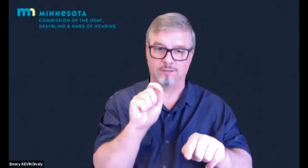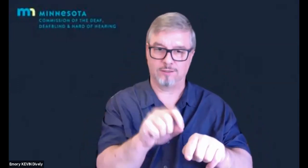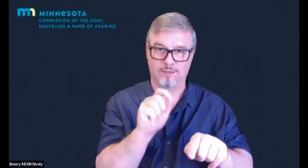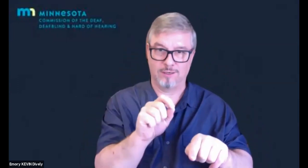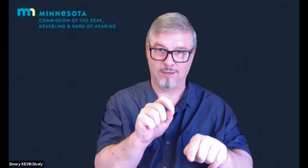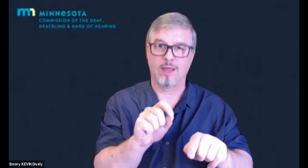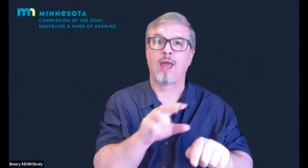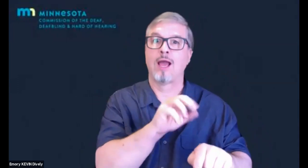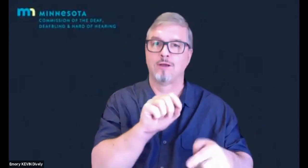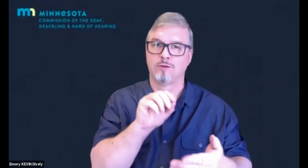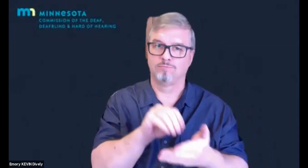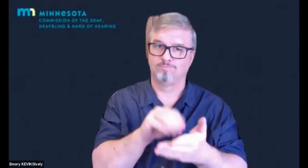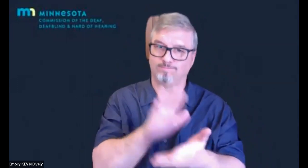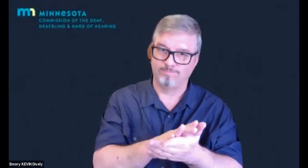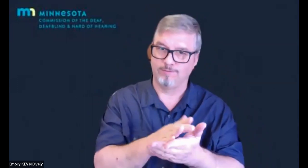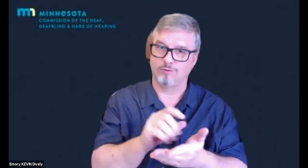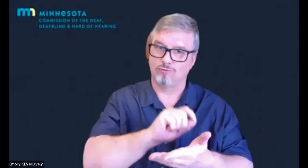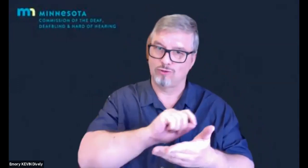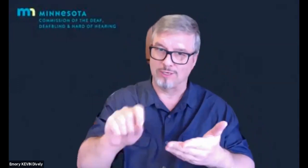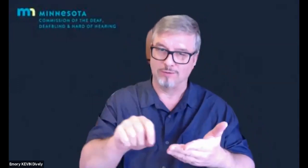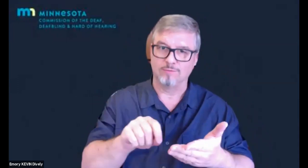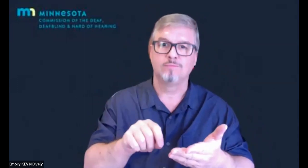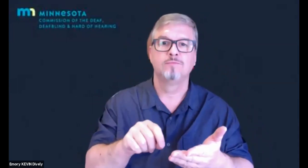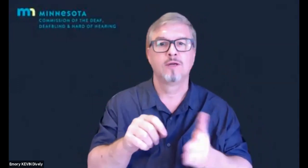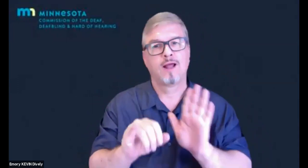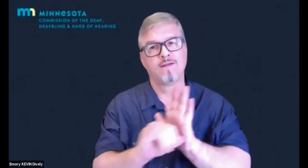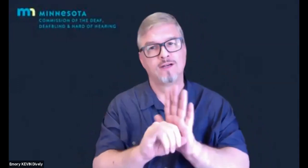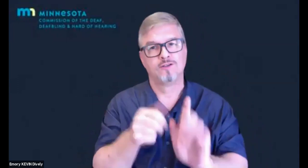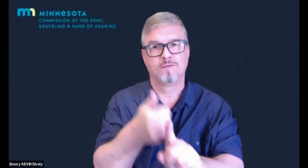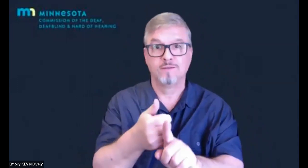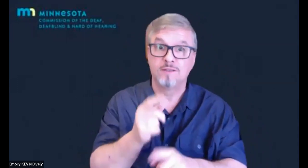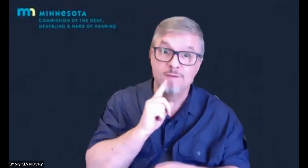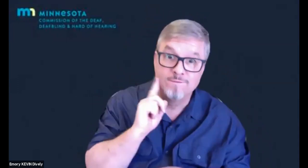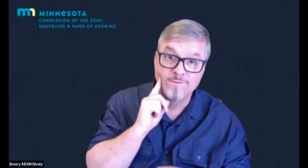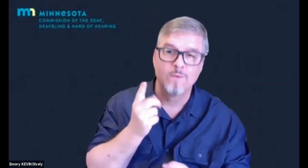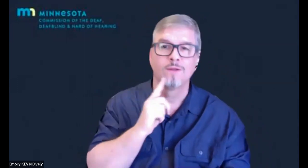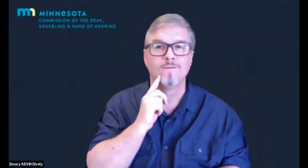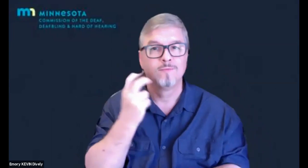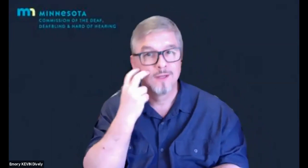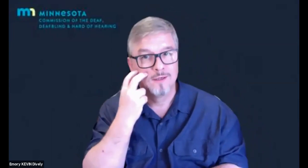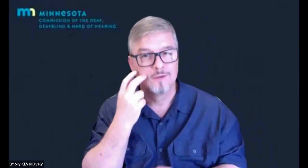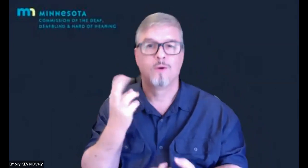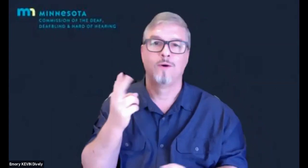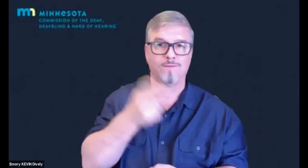Deaf/DeafBlind/hard of hearing. Look at the very last question, it will say "other